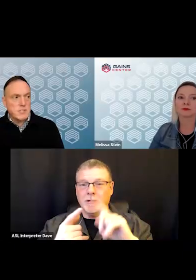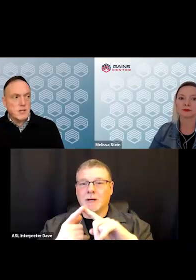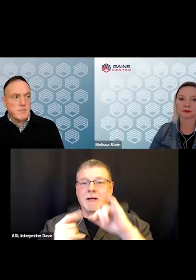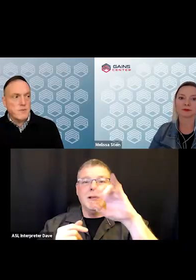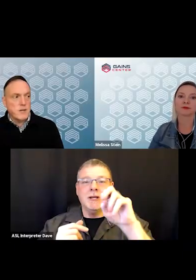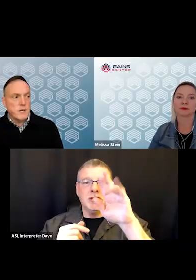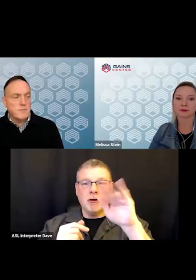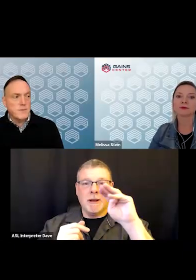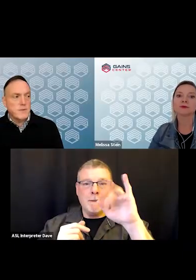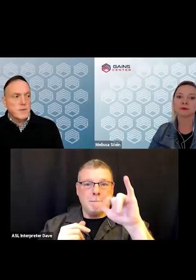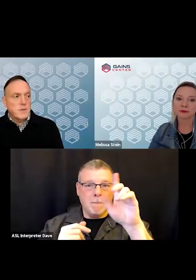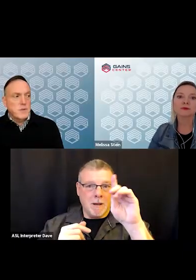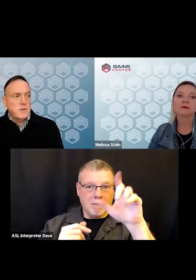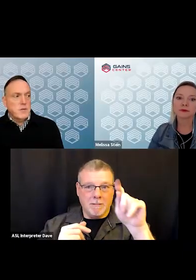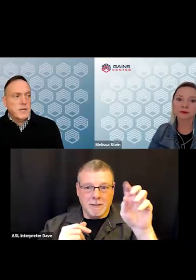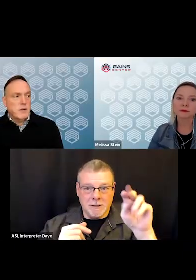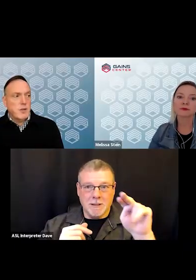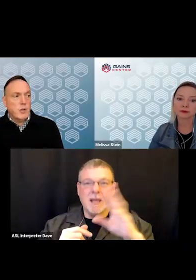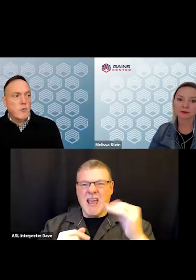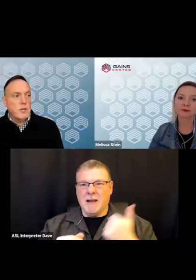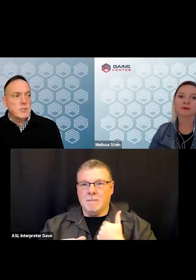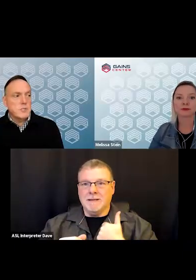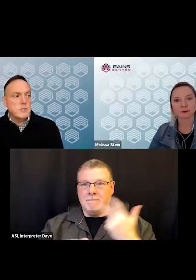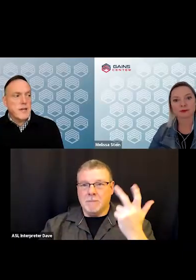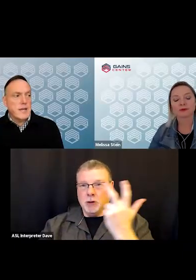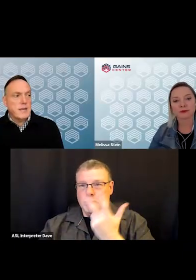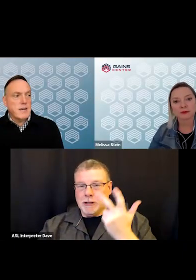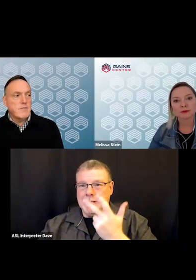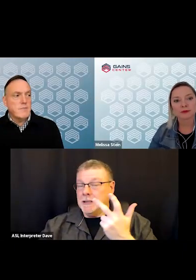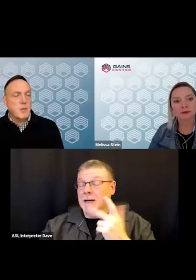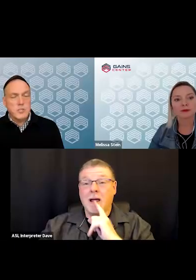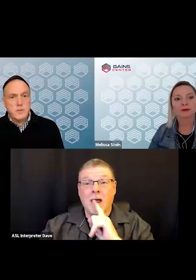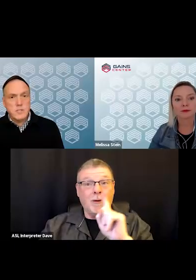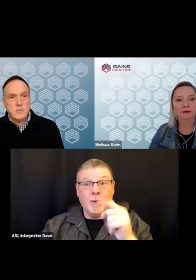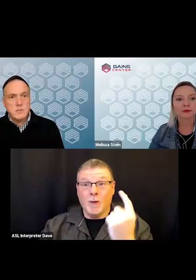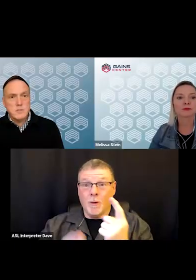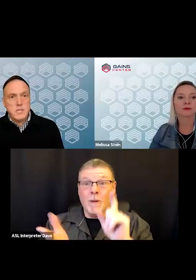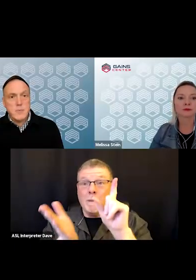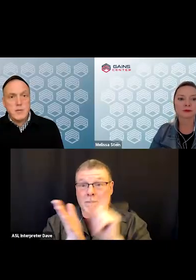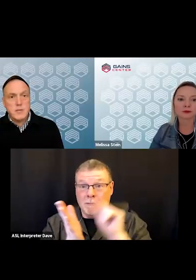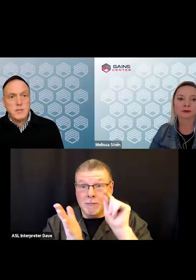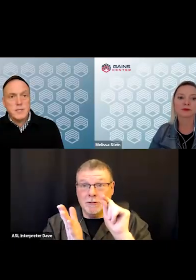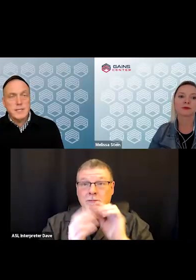and myself are the only ones that have published on this topic